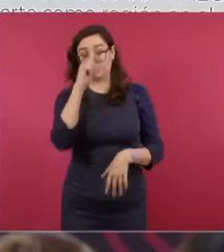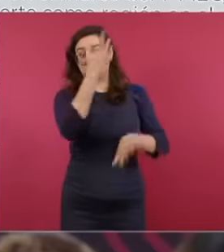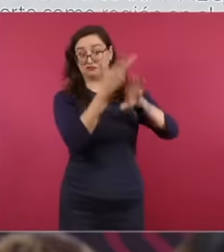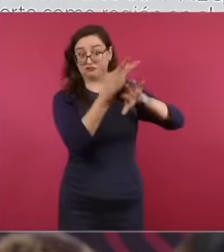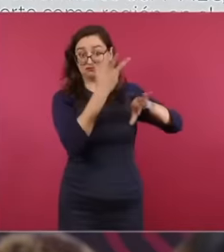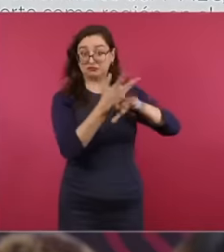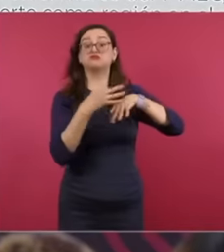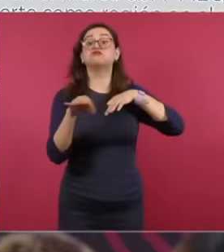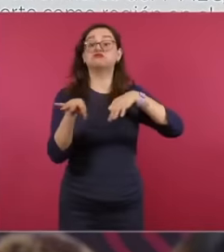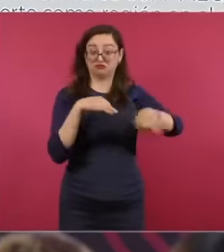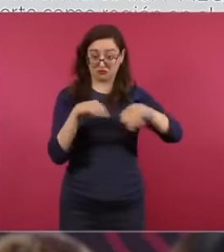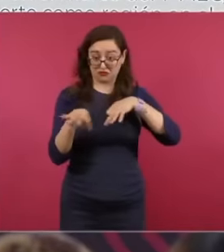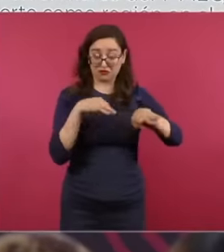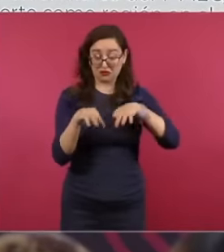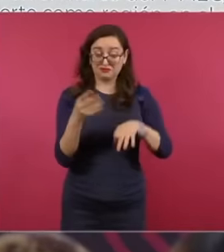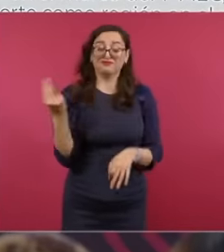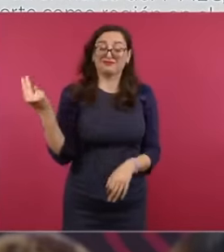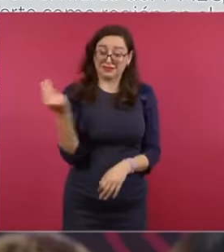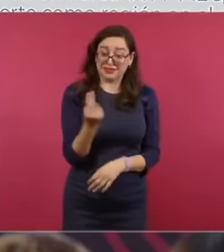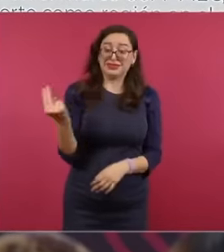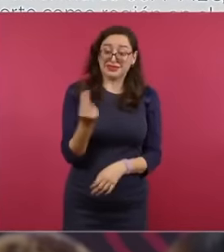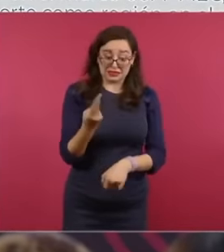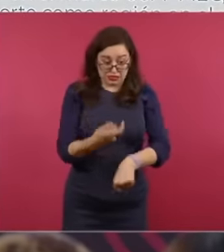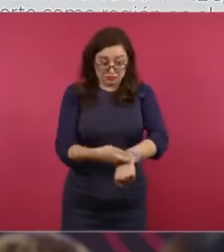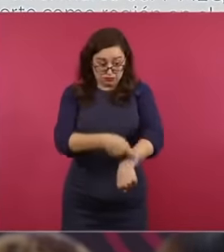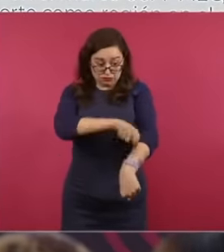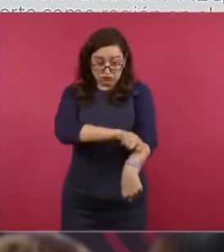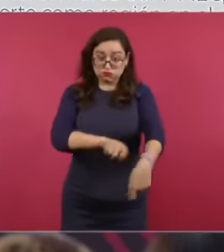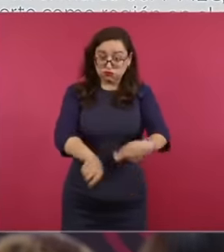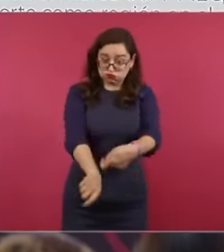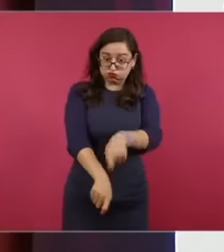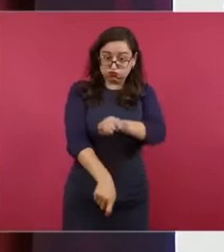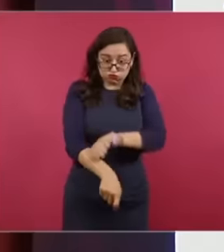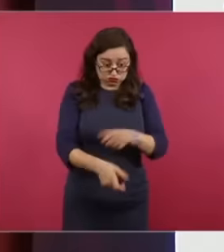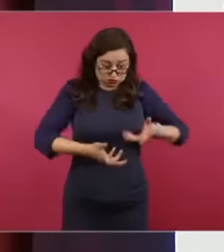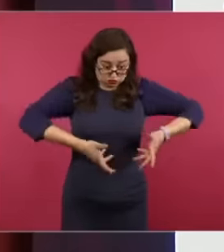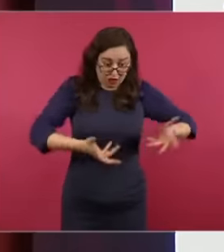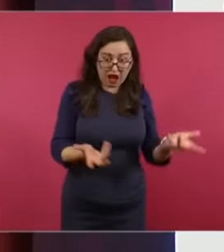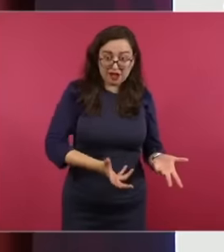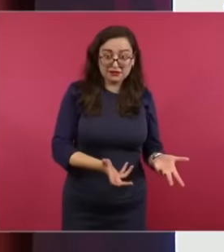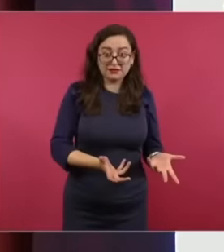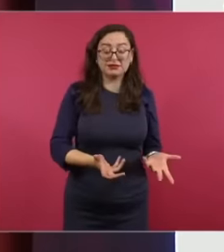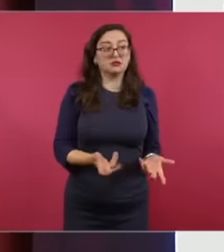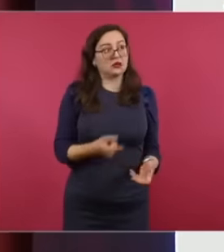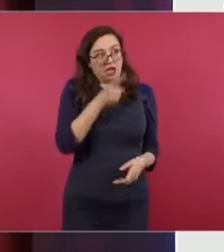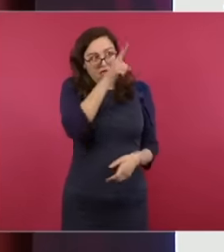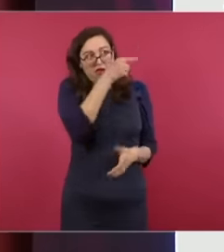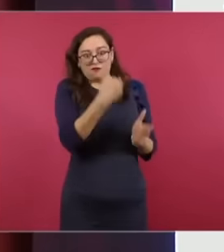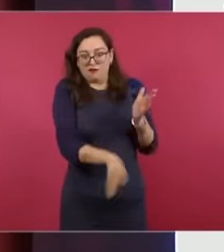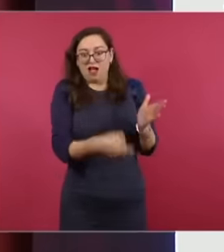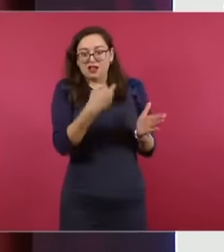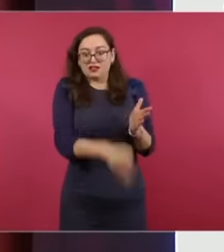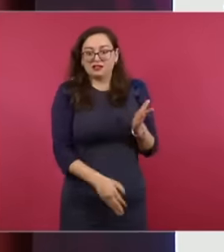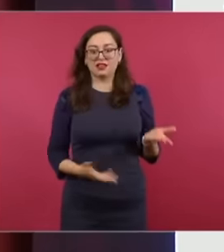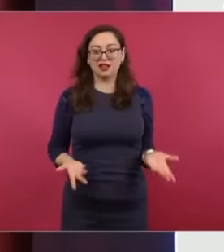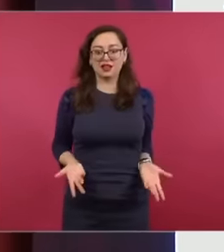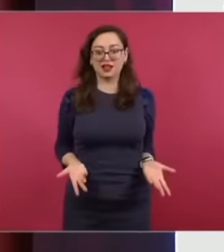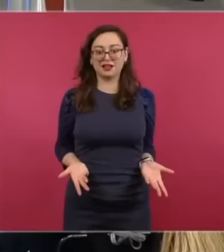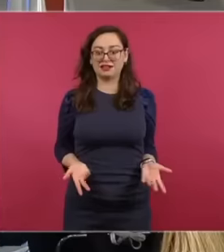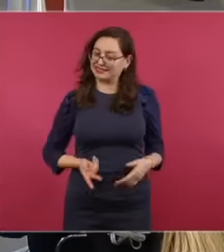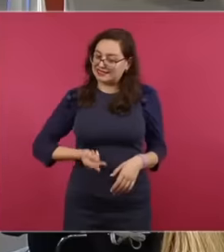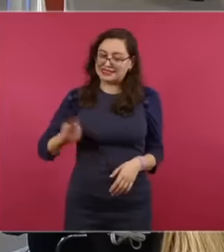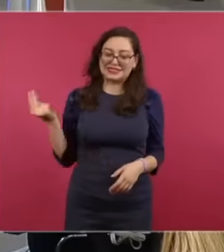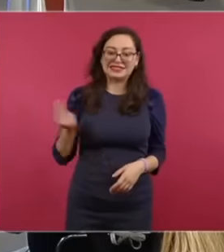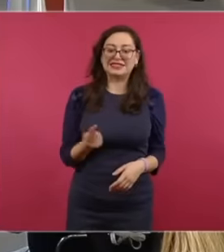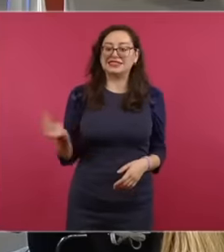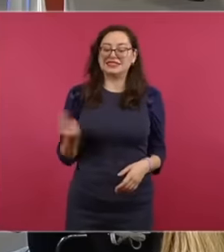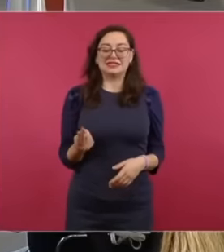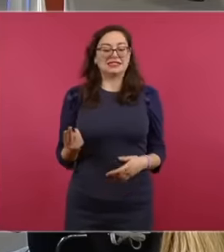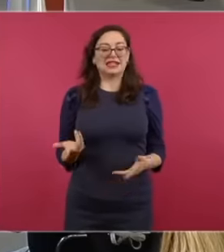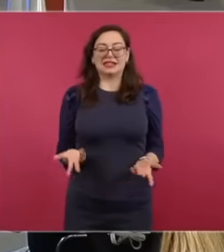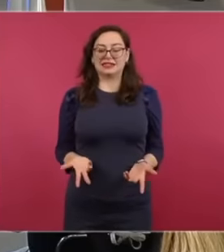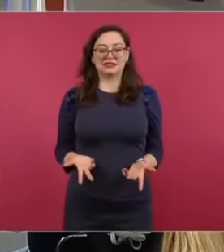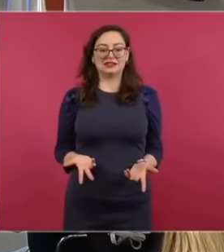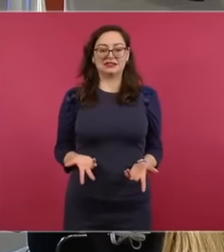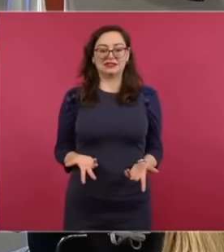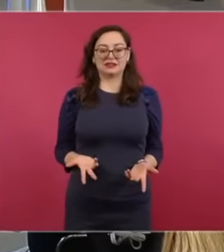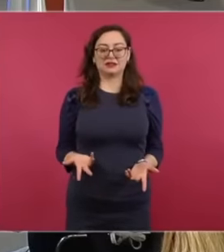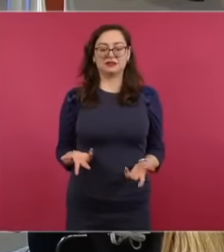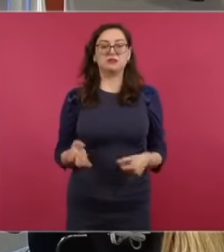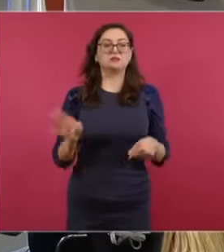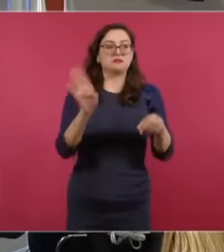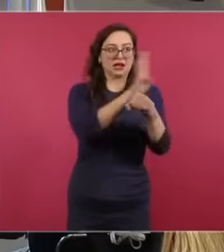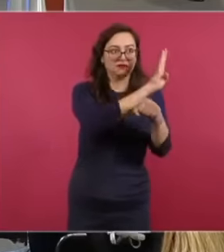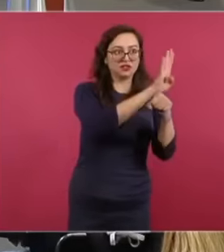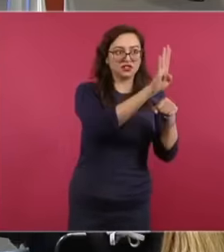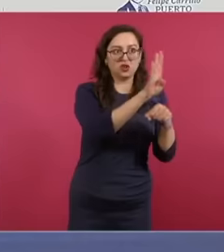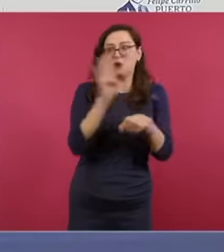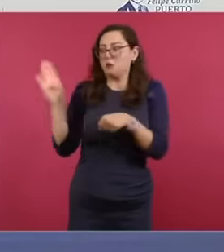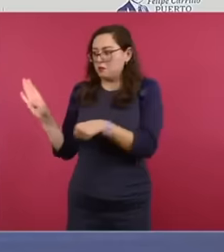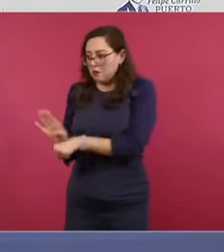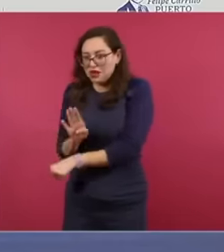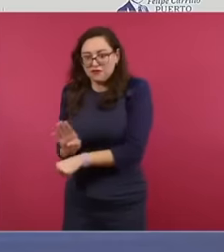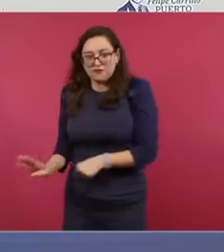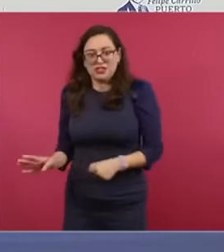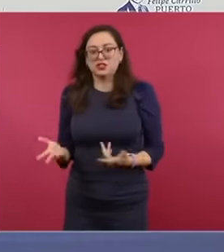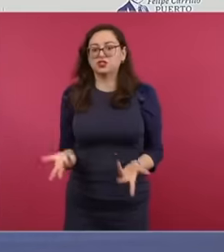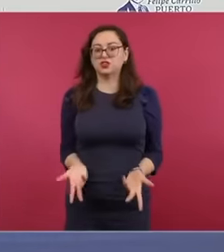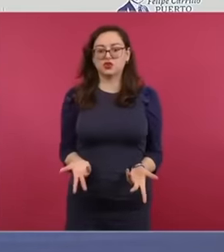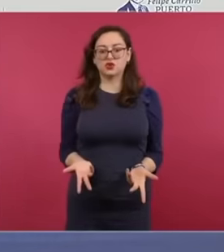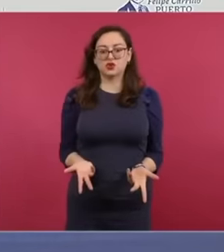it lacks workers, it is a double game, you also know why